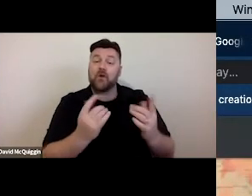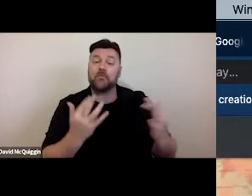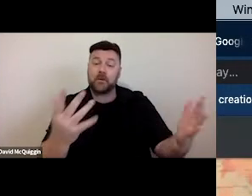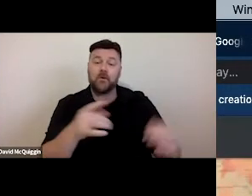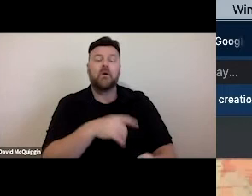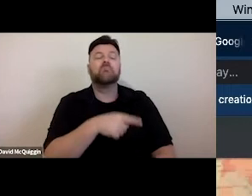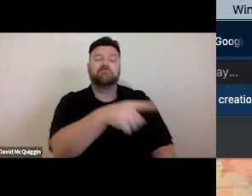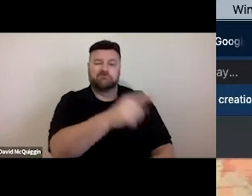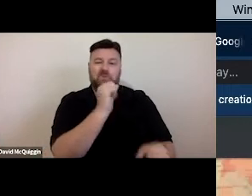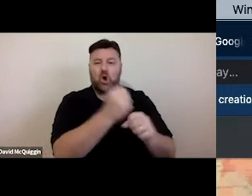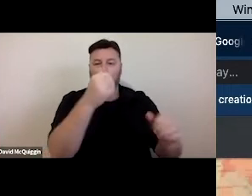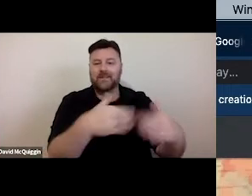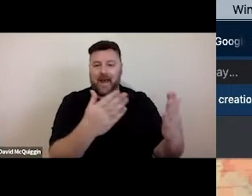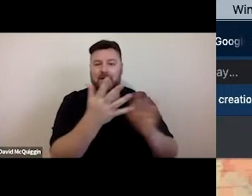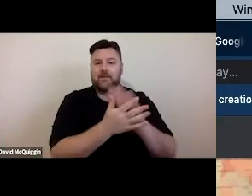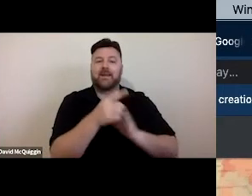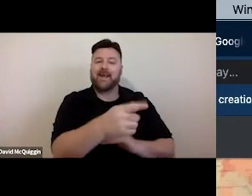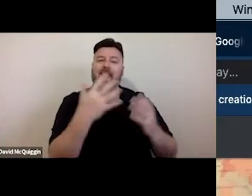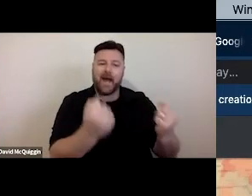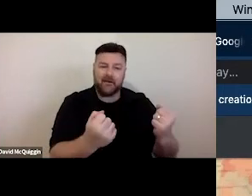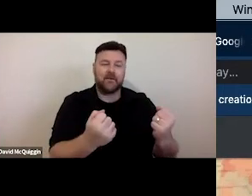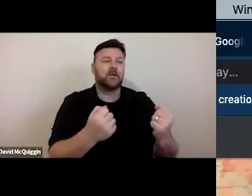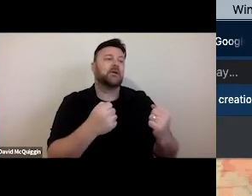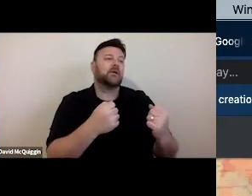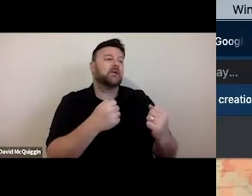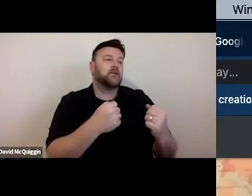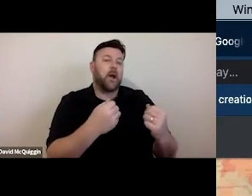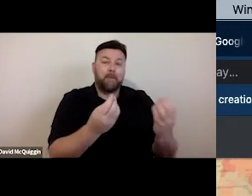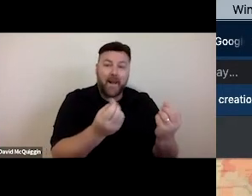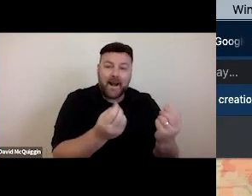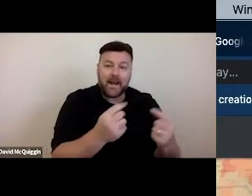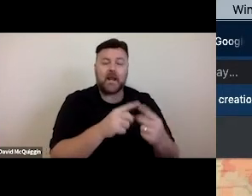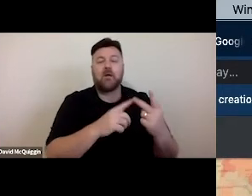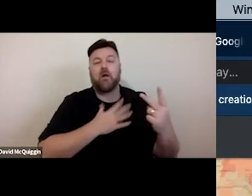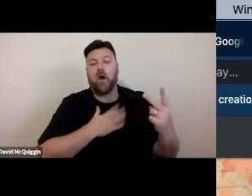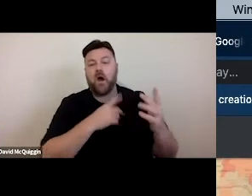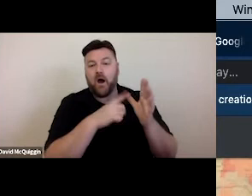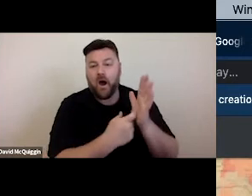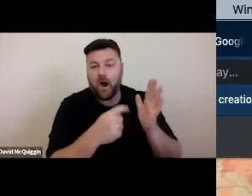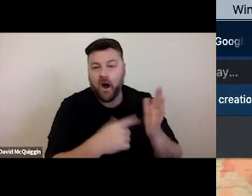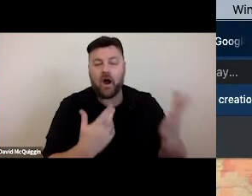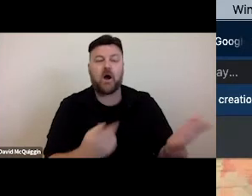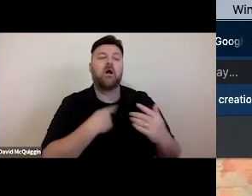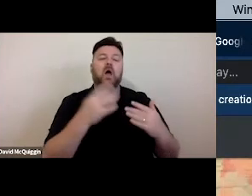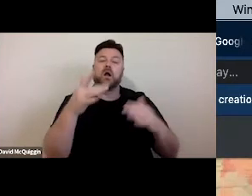the money to spend on extensive interests. They like arts, performing arts venues for the latest show.